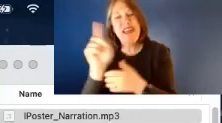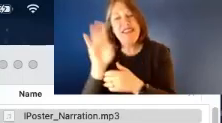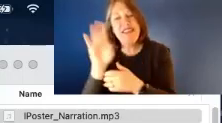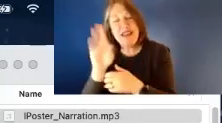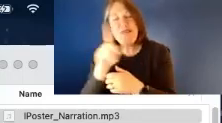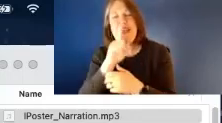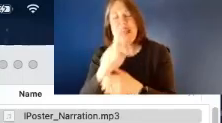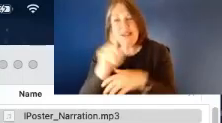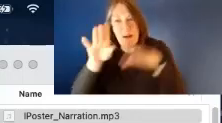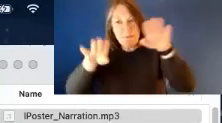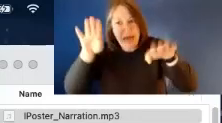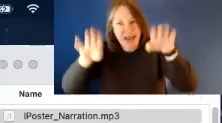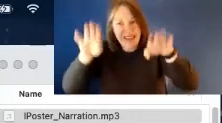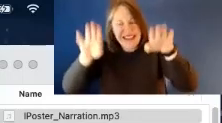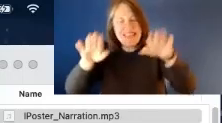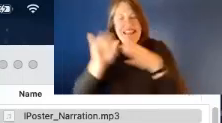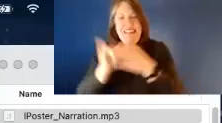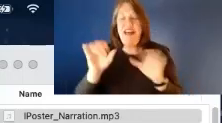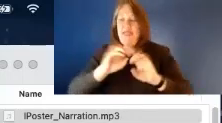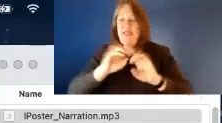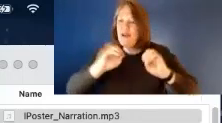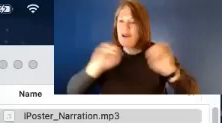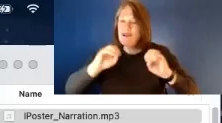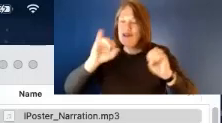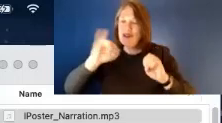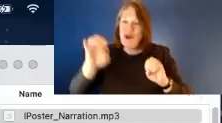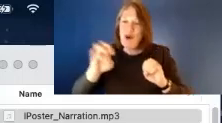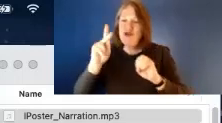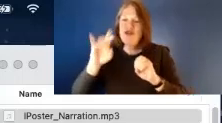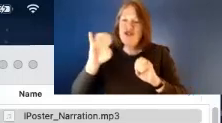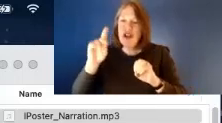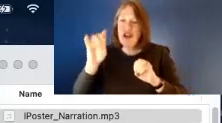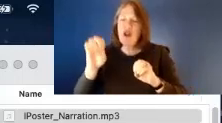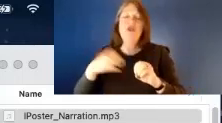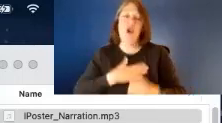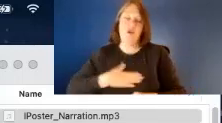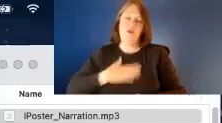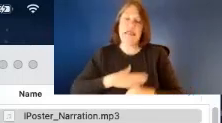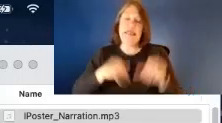balanced, that there is no junk code. So 07:25:36 please publish your poster by the